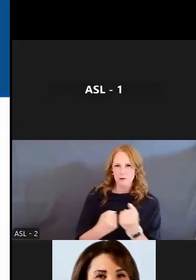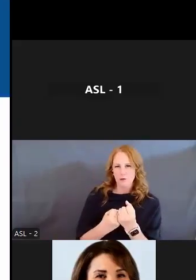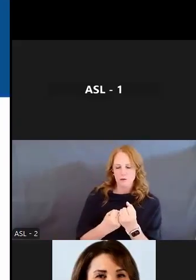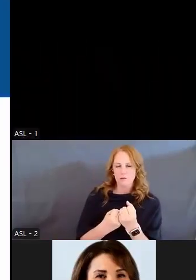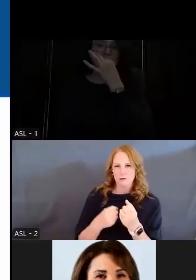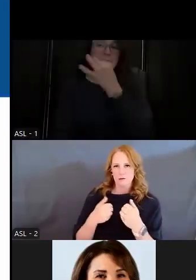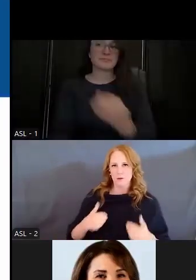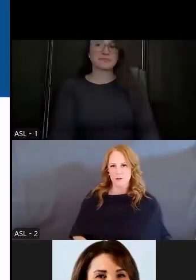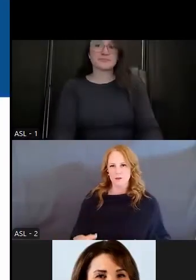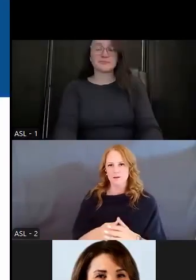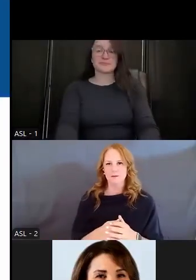Thank you.